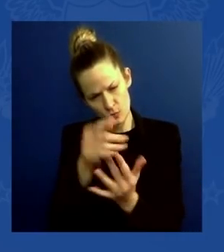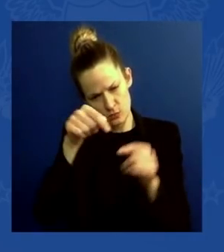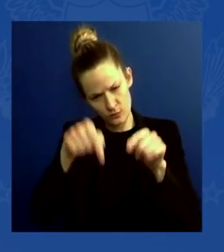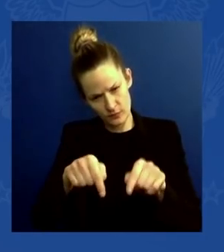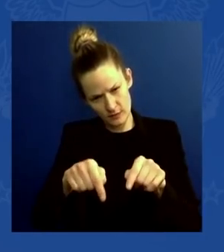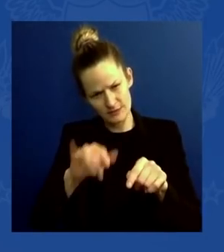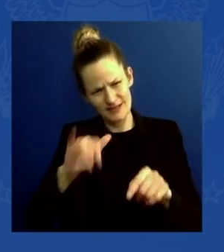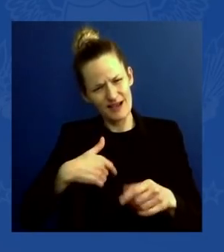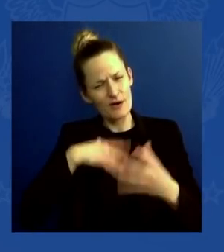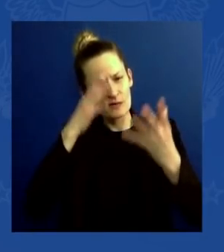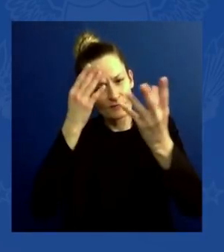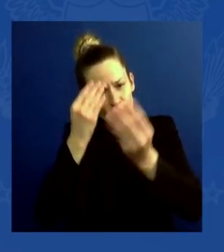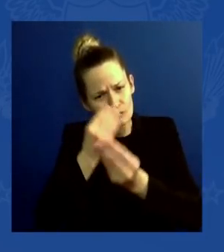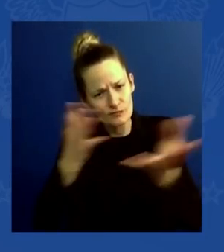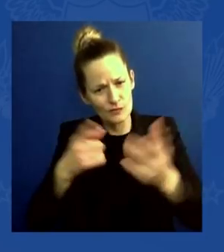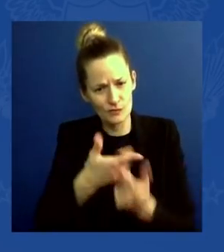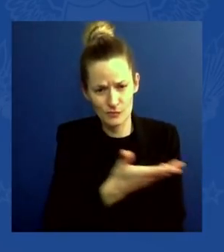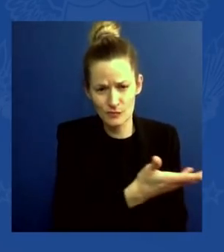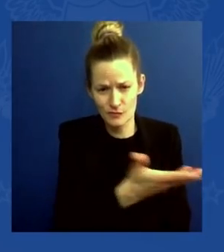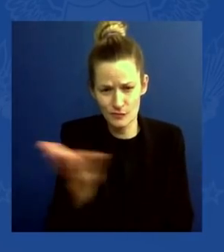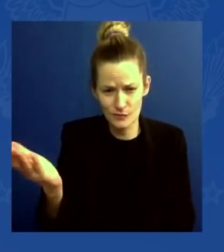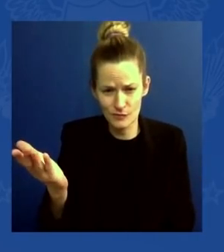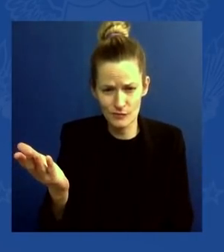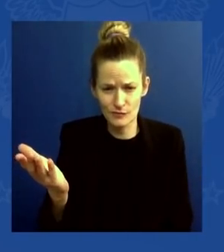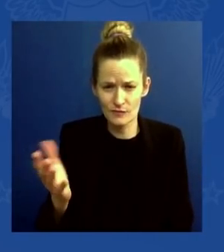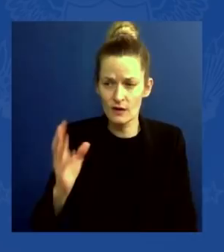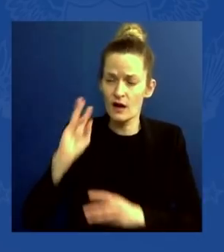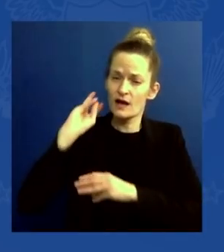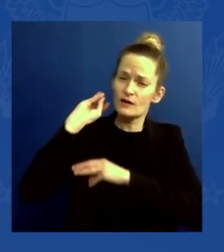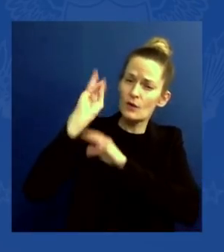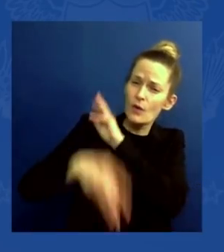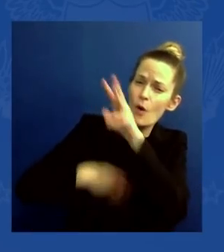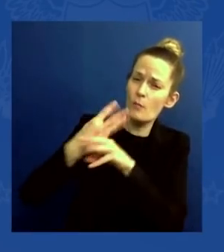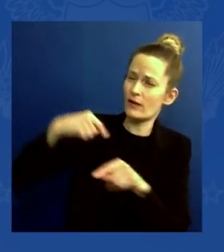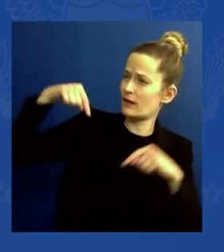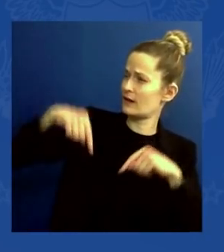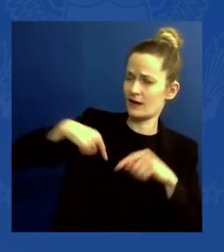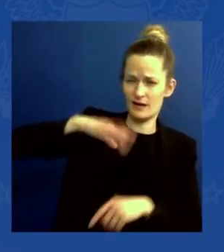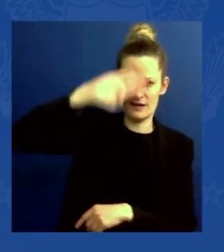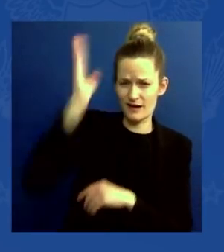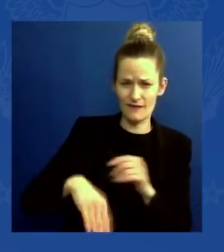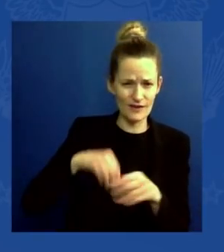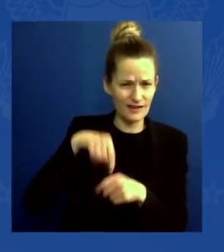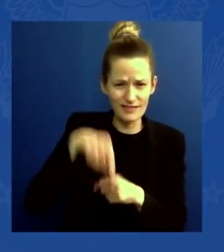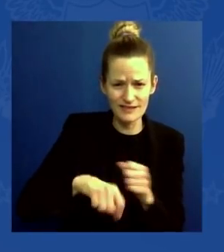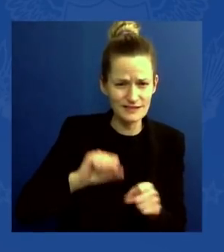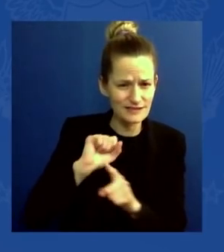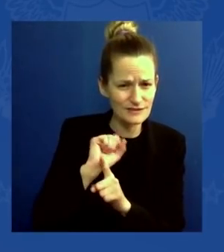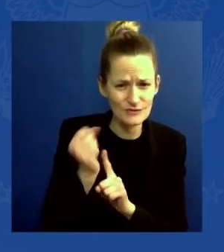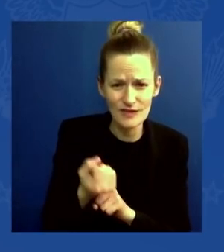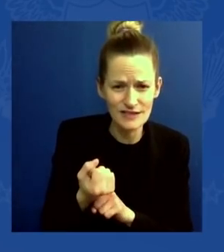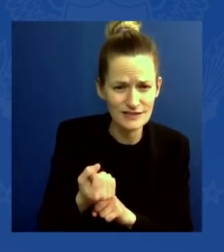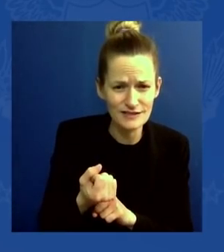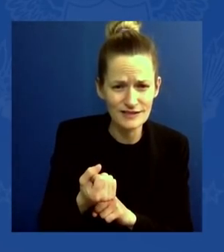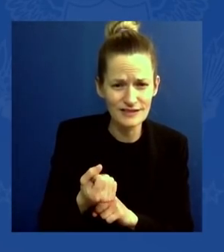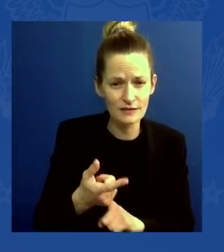Think about it. This truly is one of those inflection points in history. All the pieces on the board are moving,